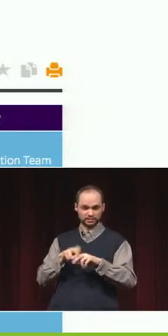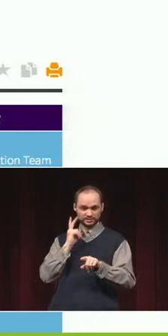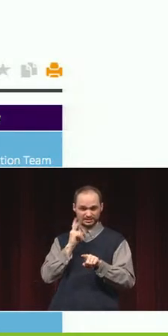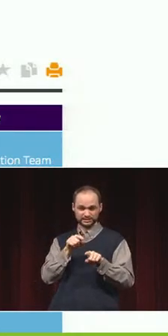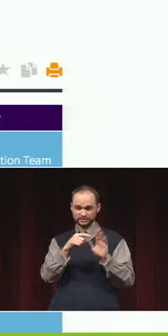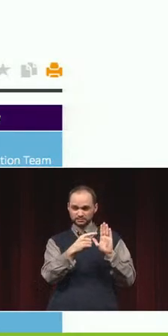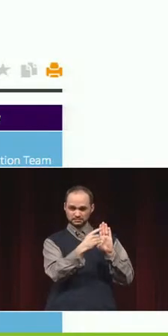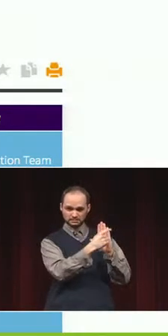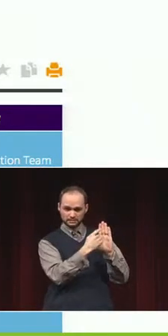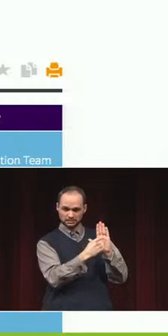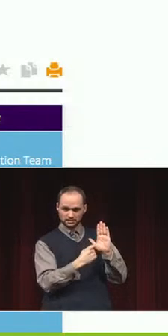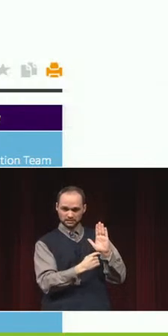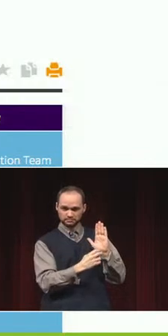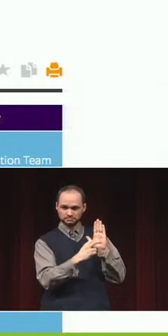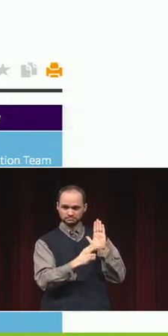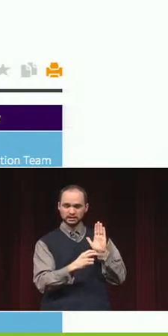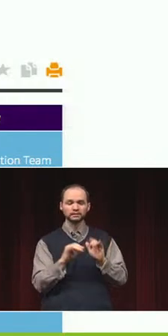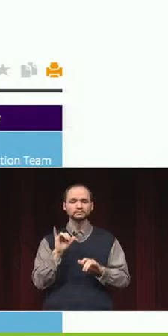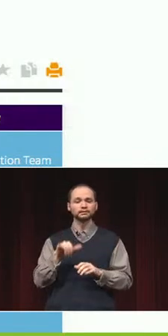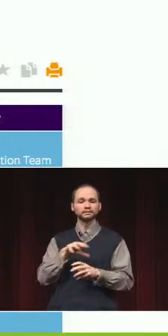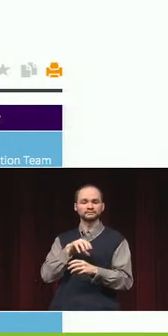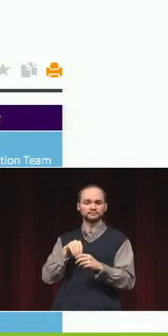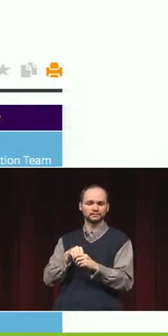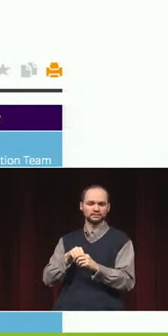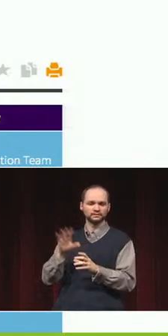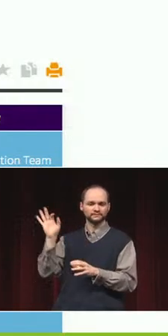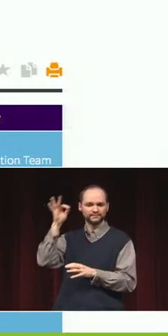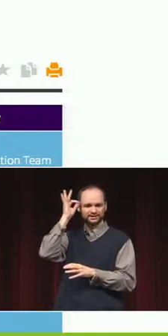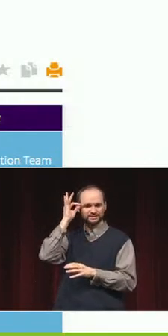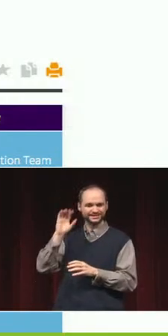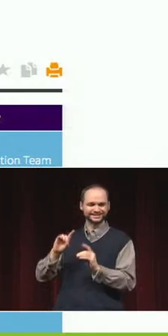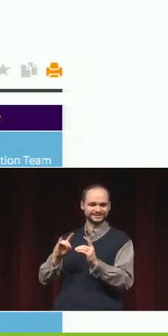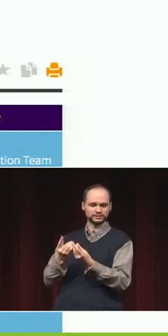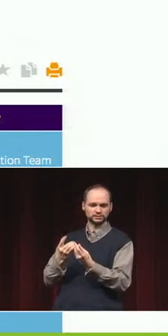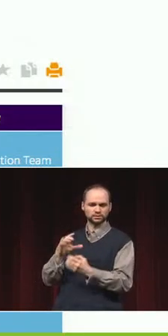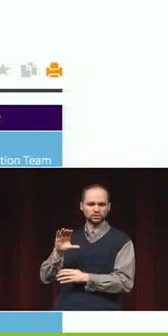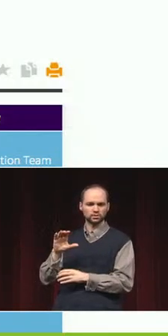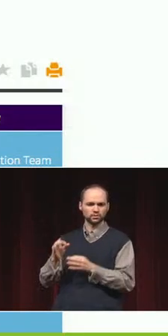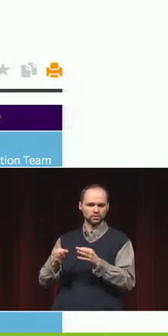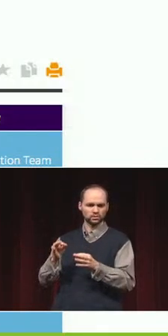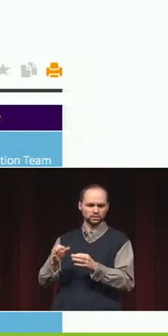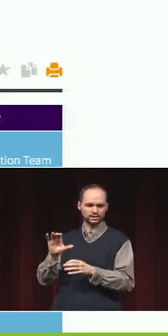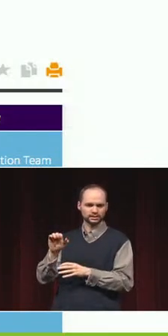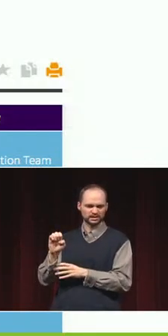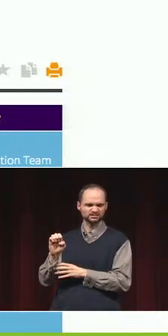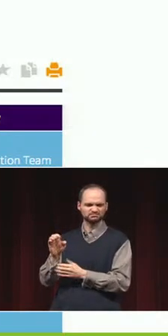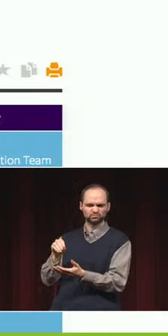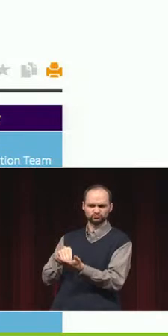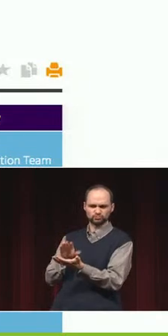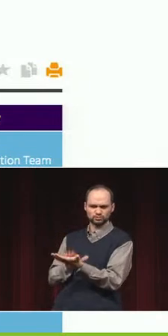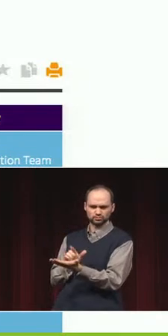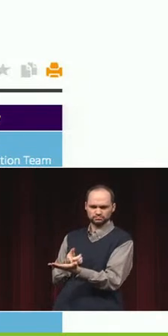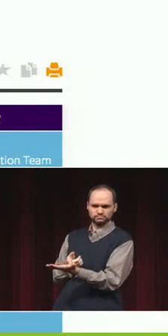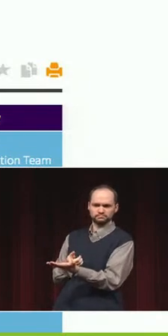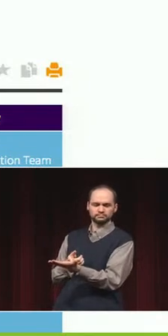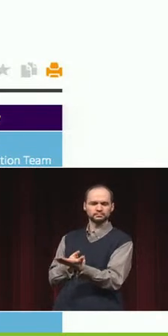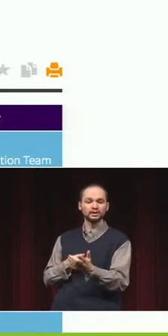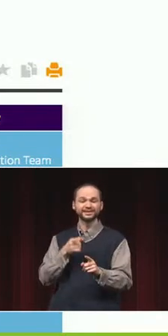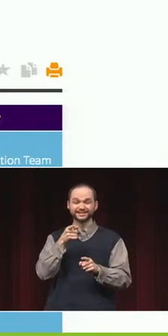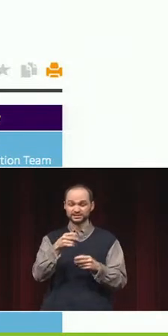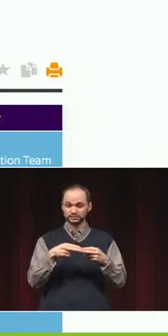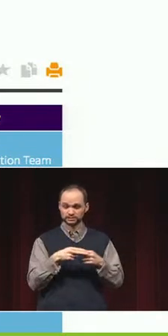of a Federal District court case record. We will share this slide again at the end of the program.